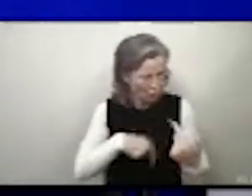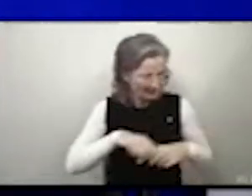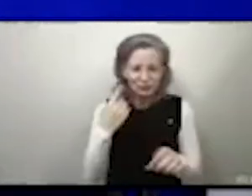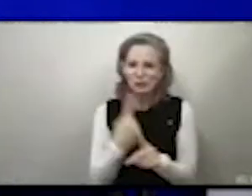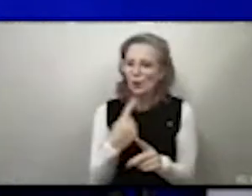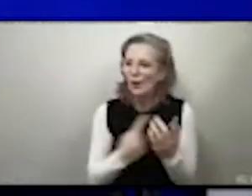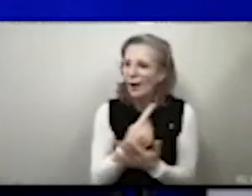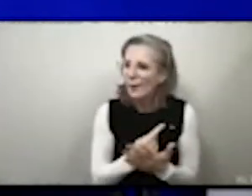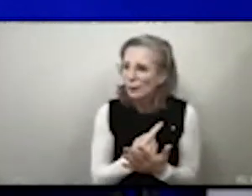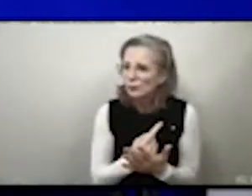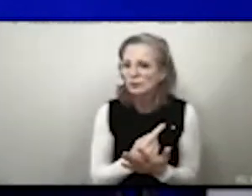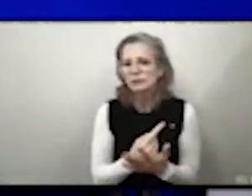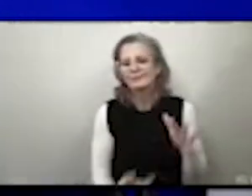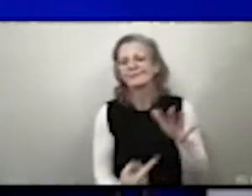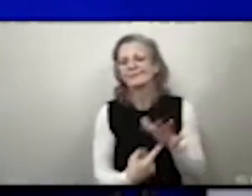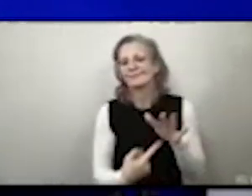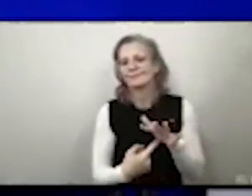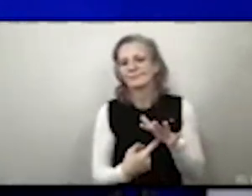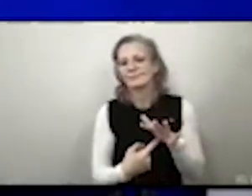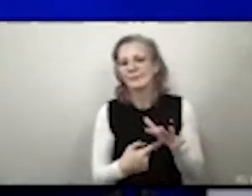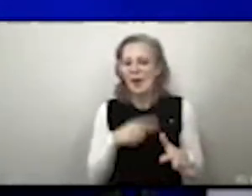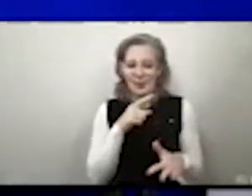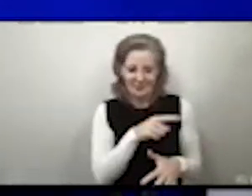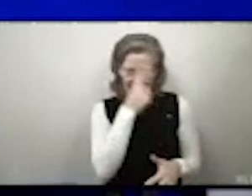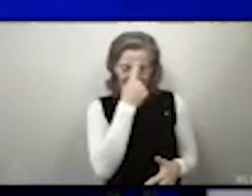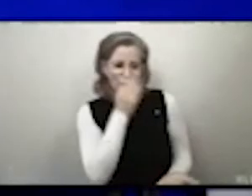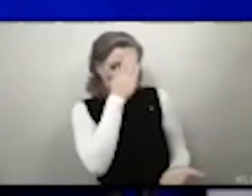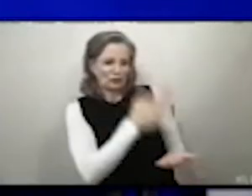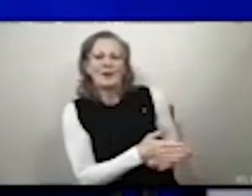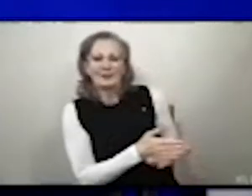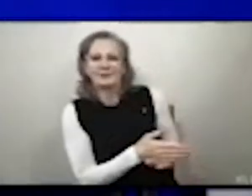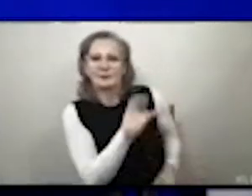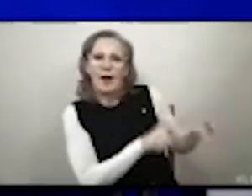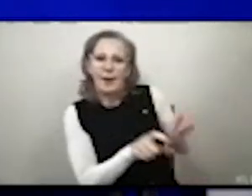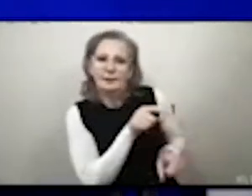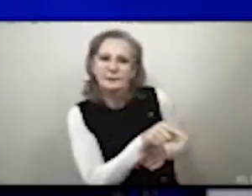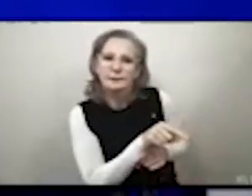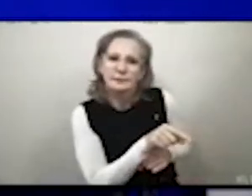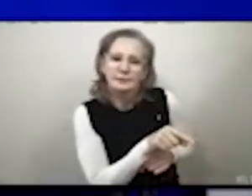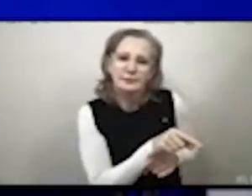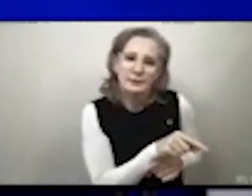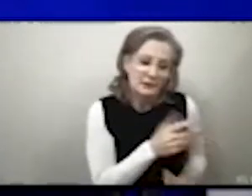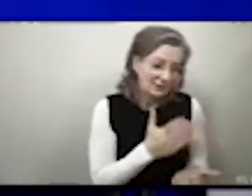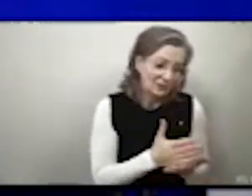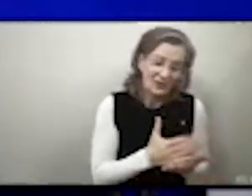the trust that they will, that is so required and so needed in order for us to, to gain their confidence, that